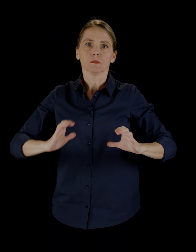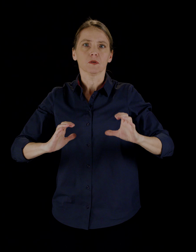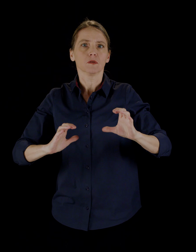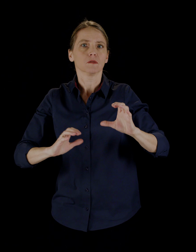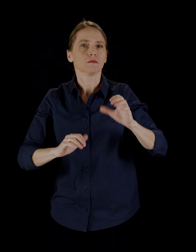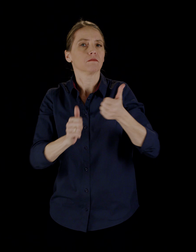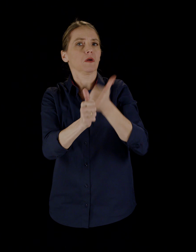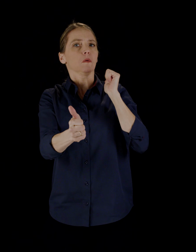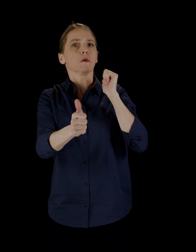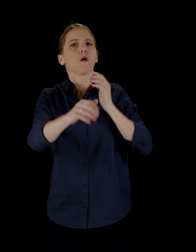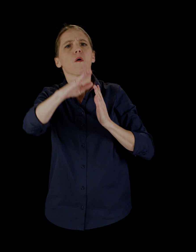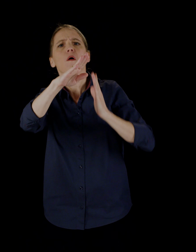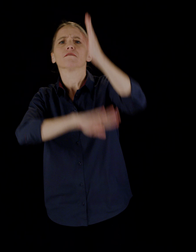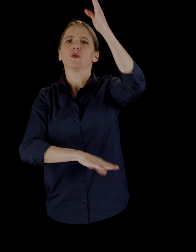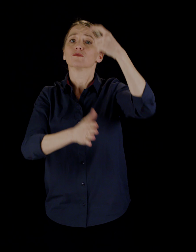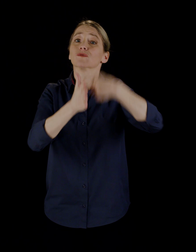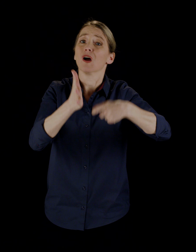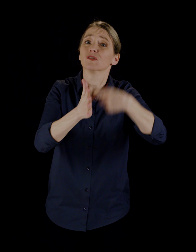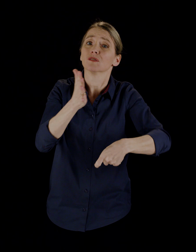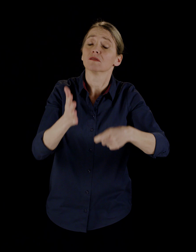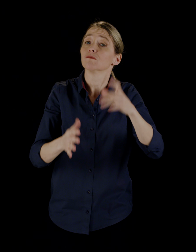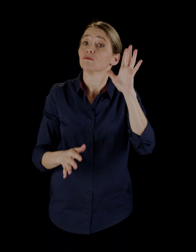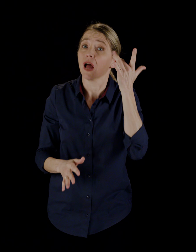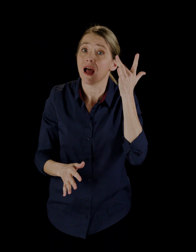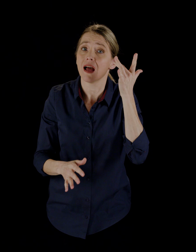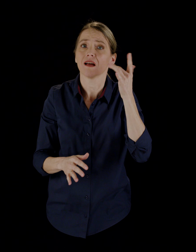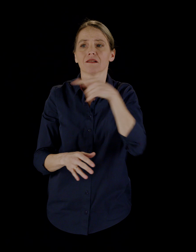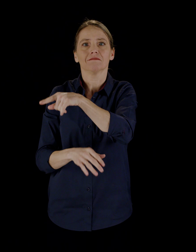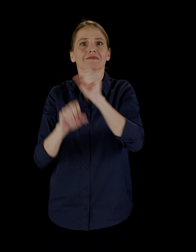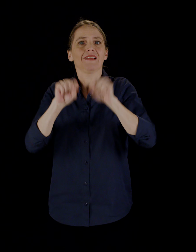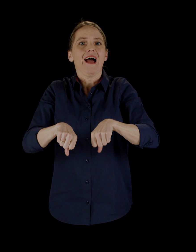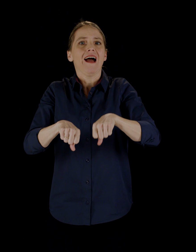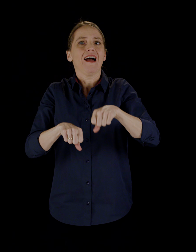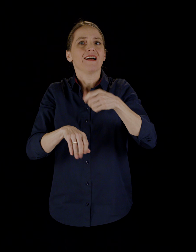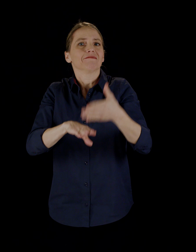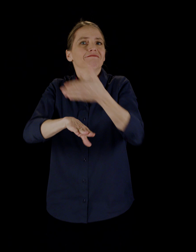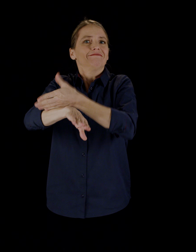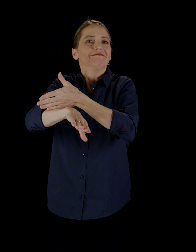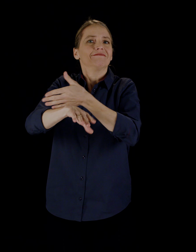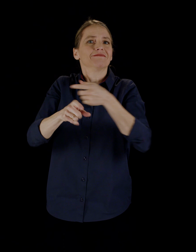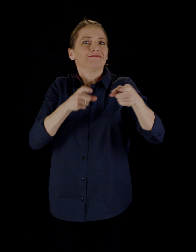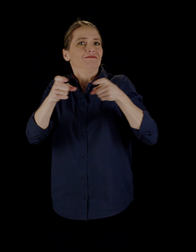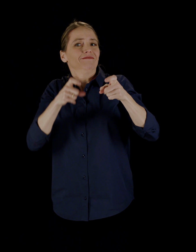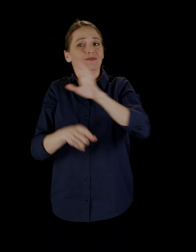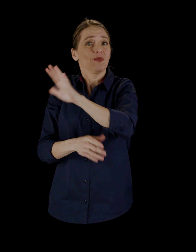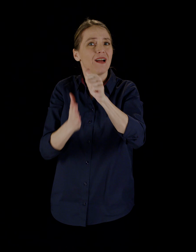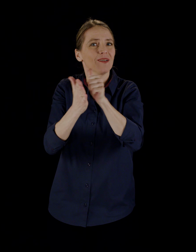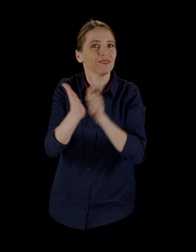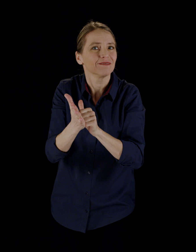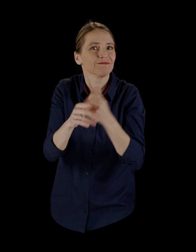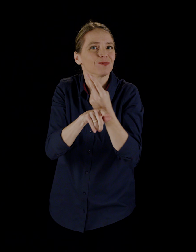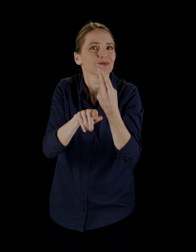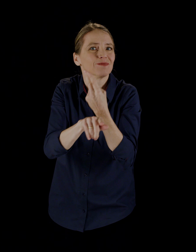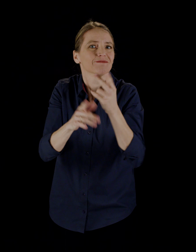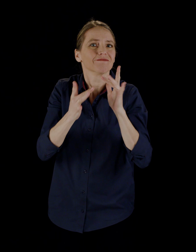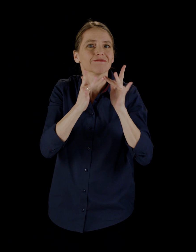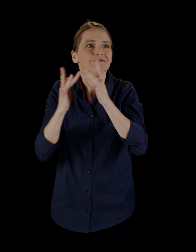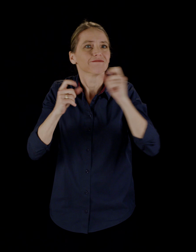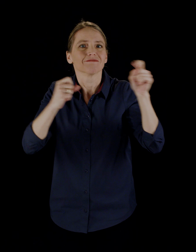Unlimited plans do not provide usage notifications. In some cases, data usage for unlimited plans